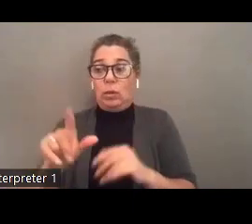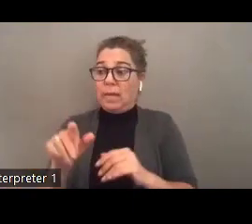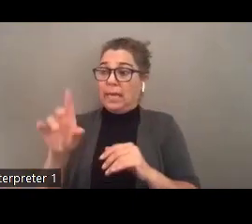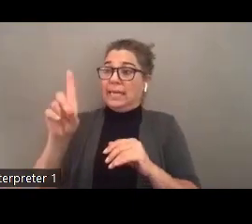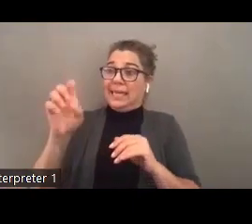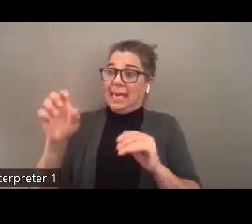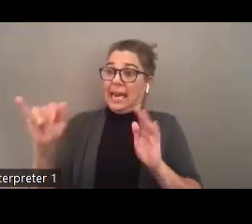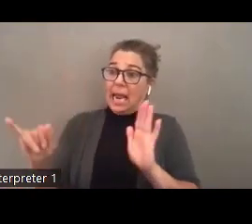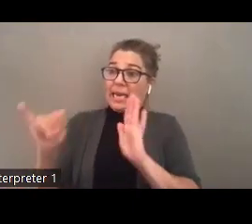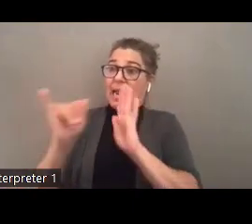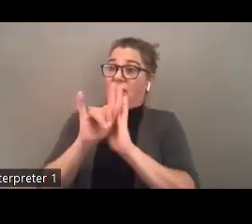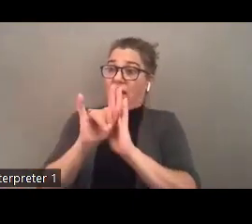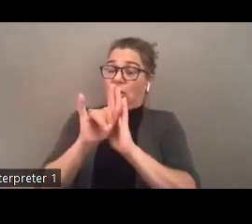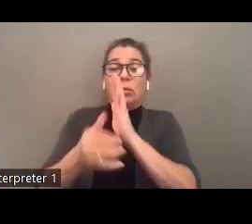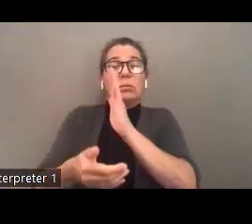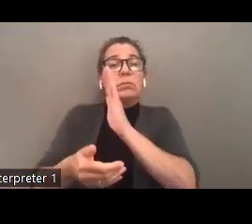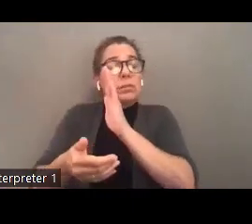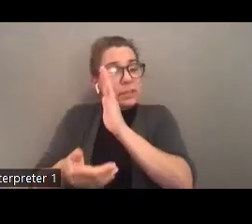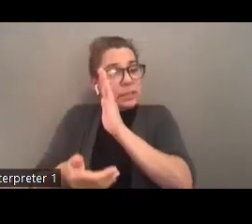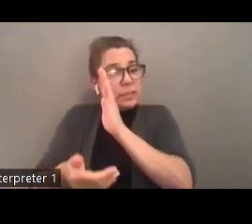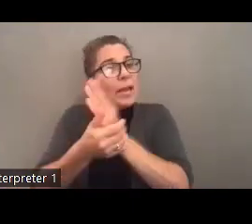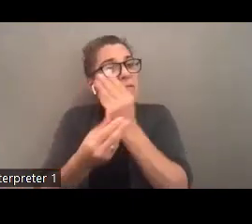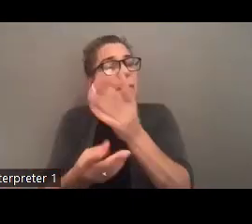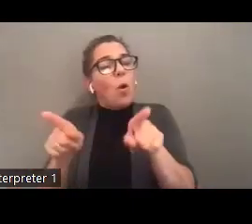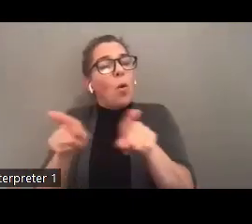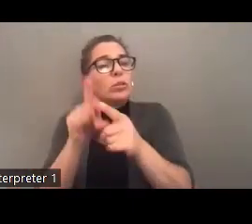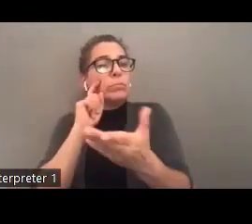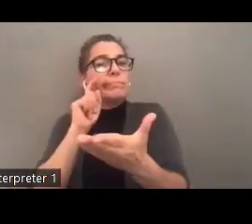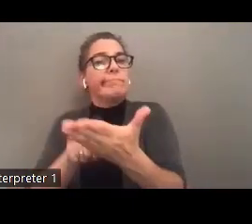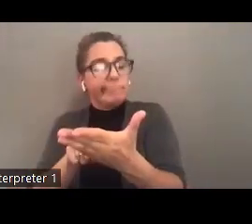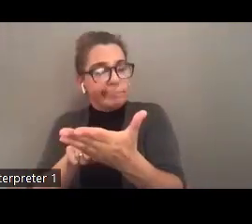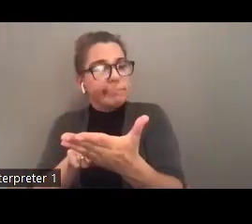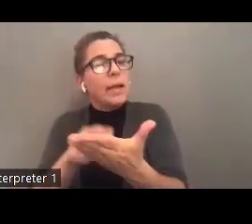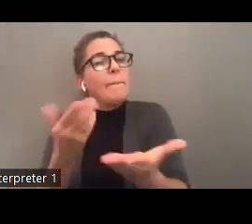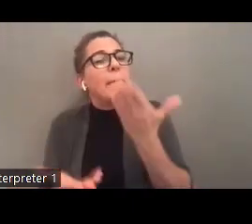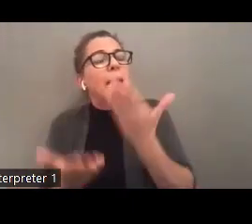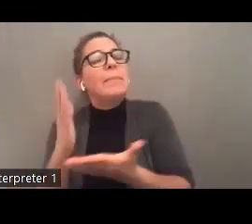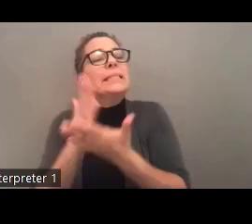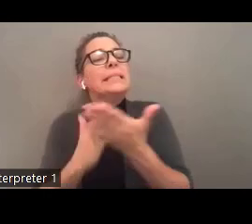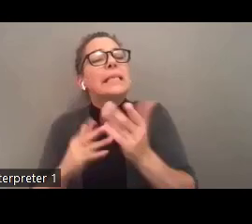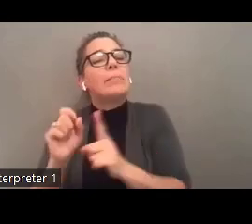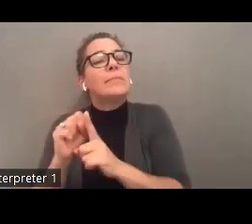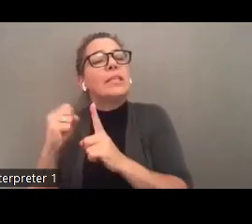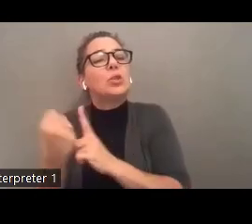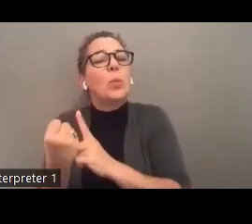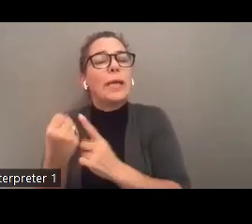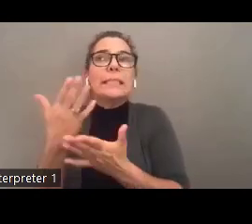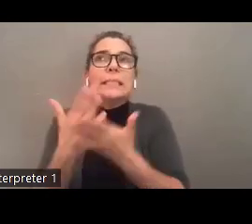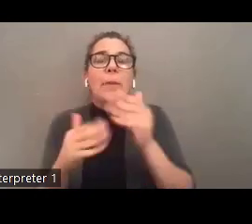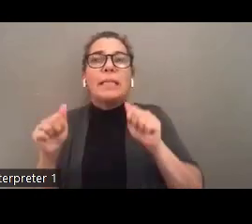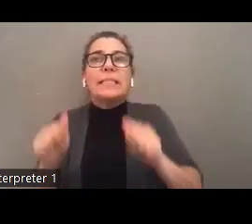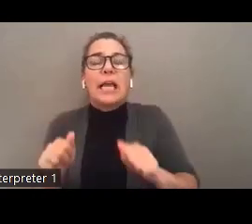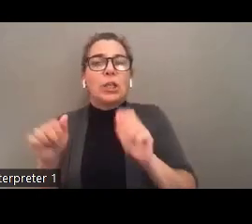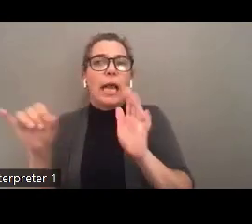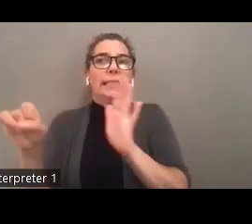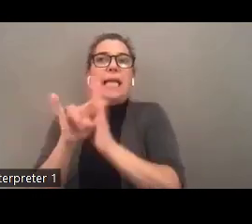the supplemental information also acknowledges that there may be cases where certain types of potentially identifying information